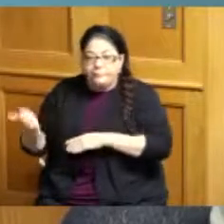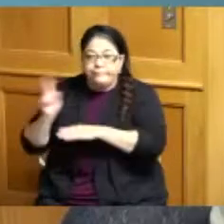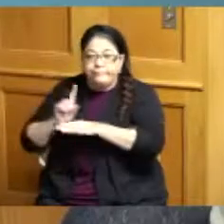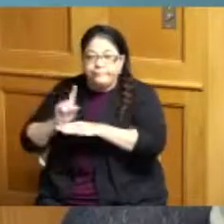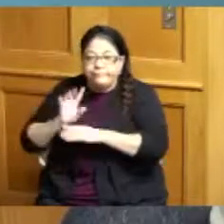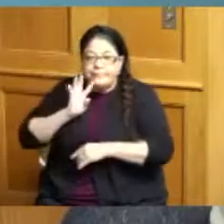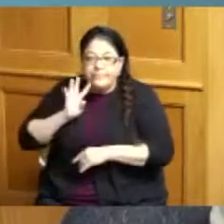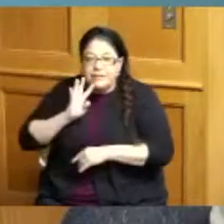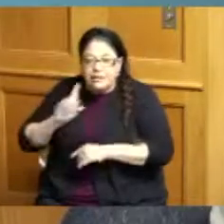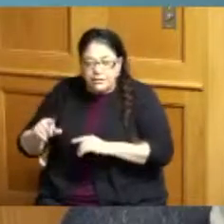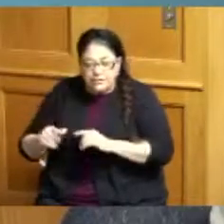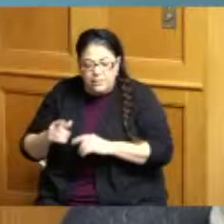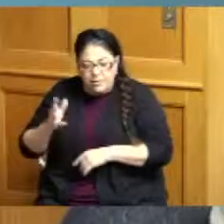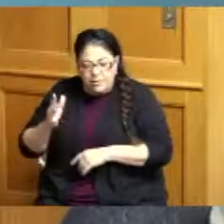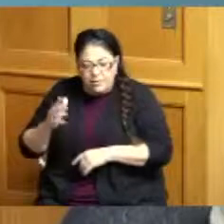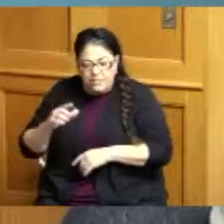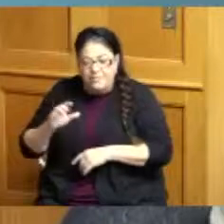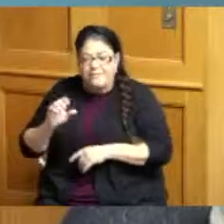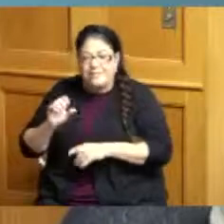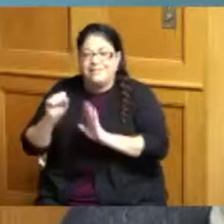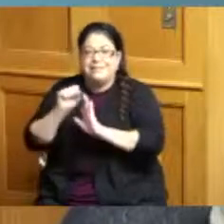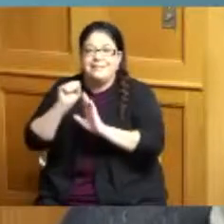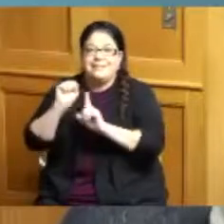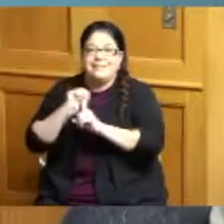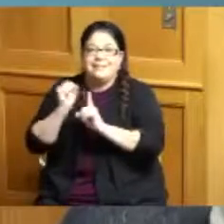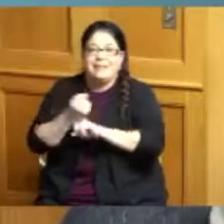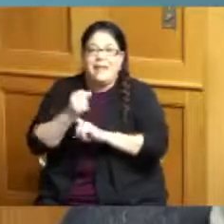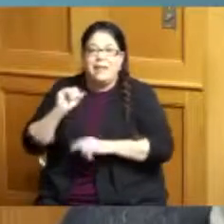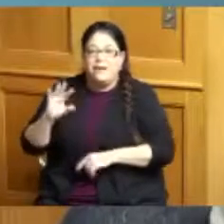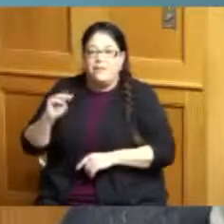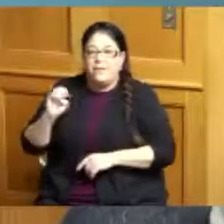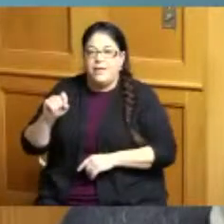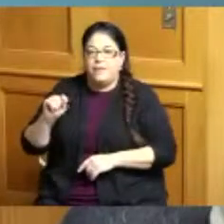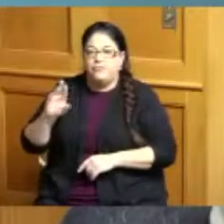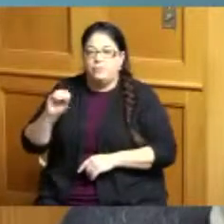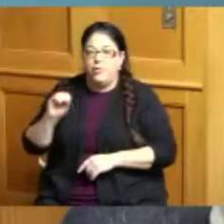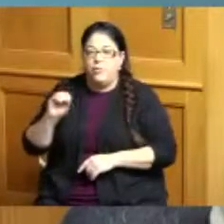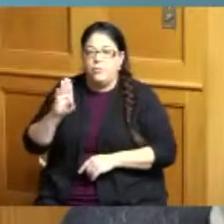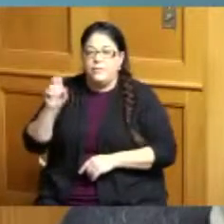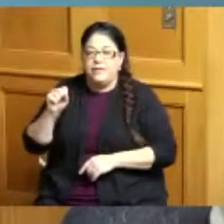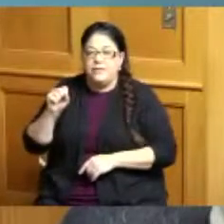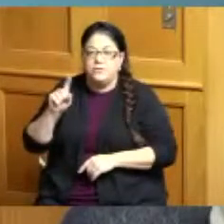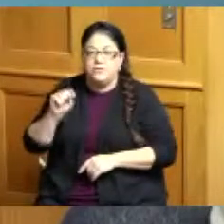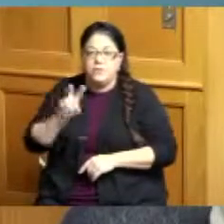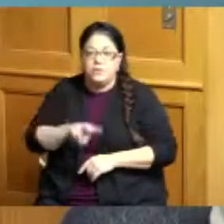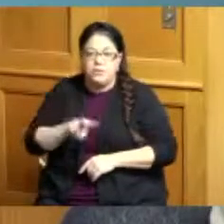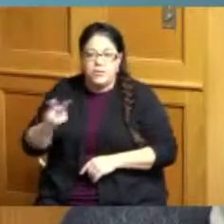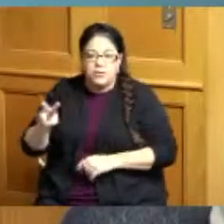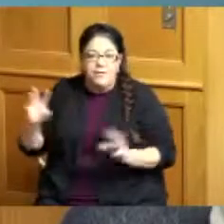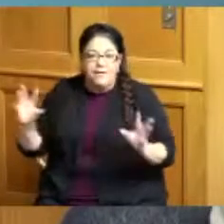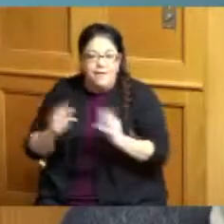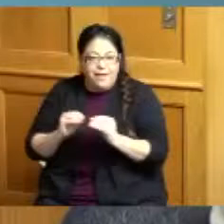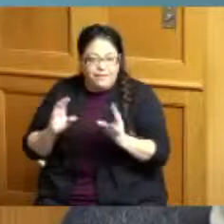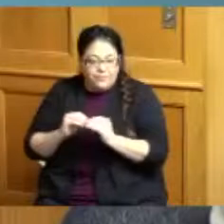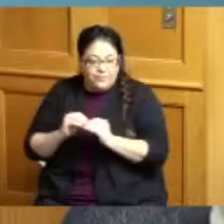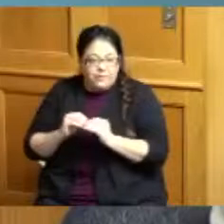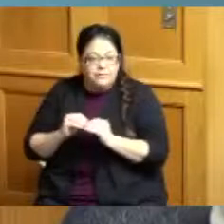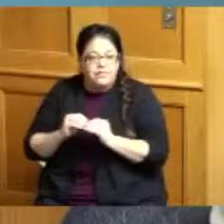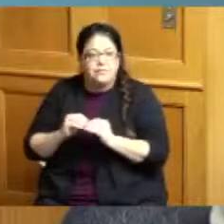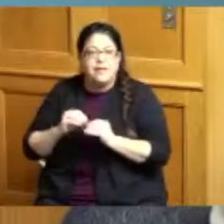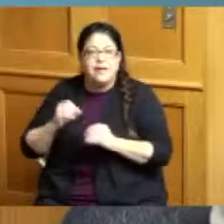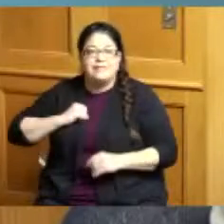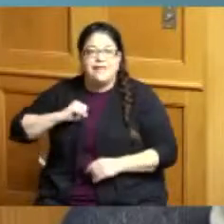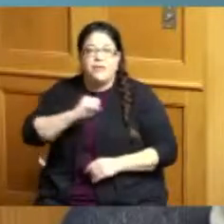to speak at the state of Metro 2022 and this was a conference they had Senator Sherrod Brown was